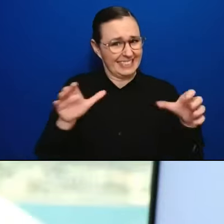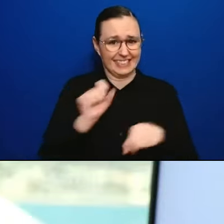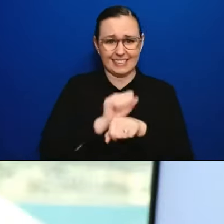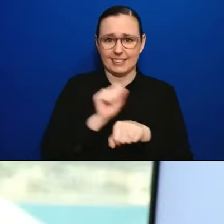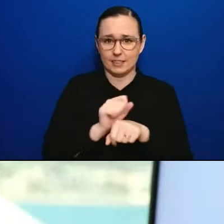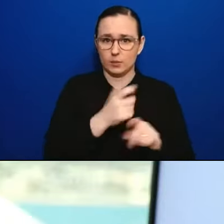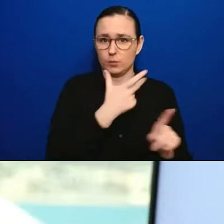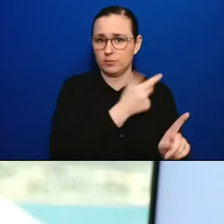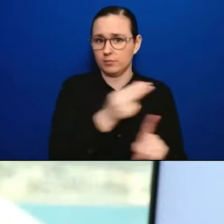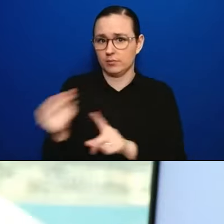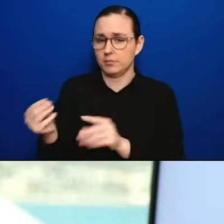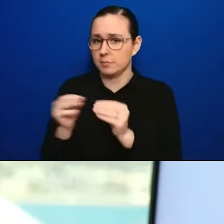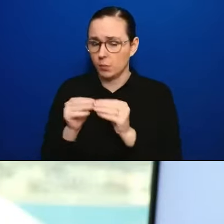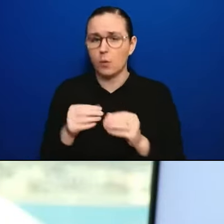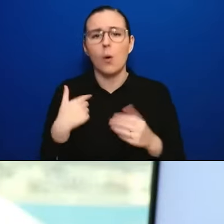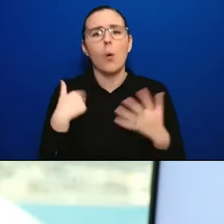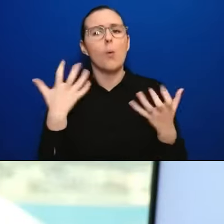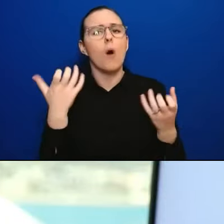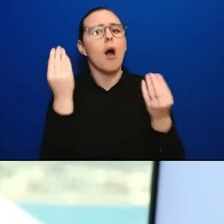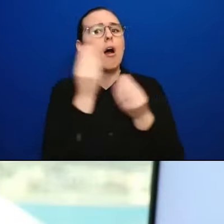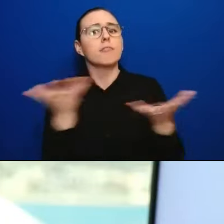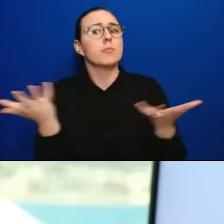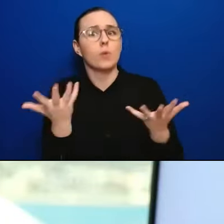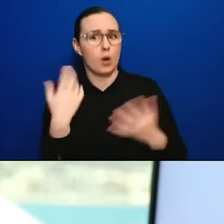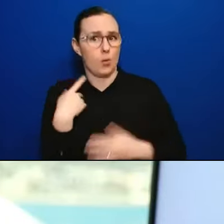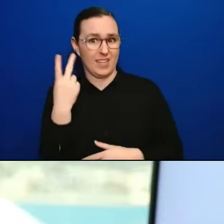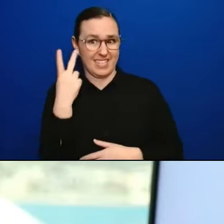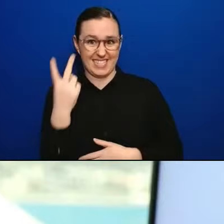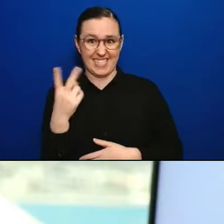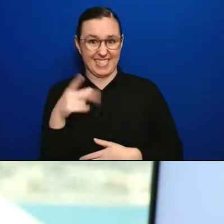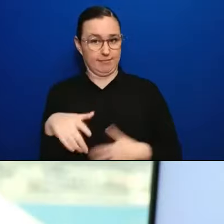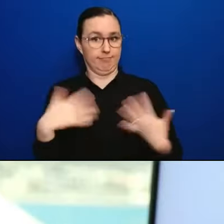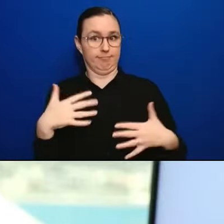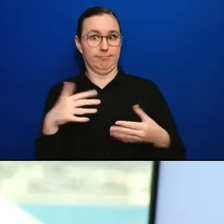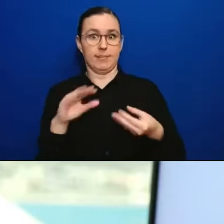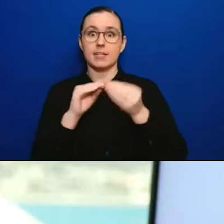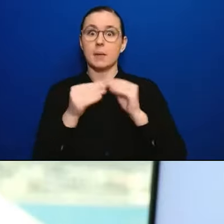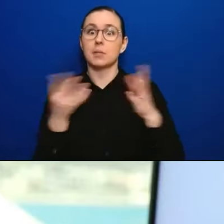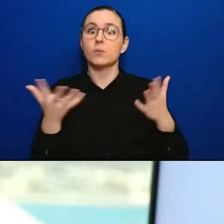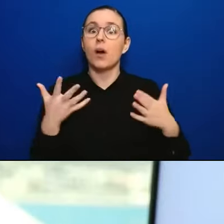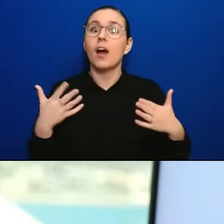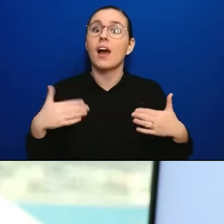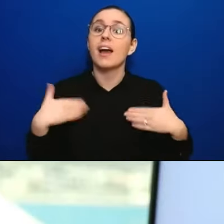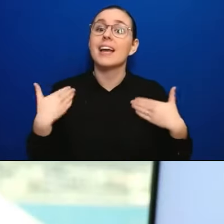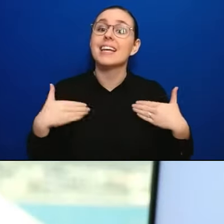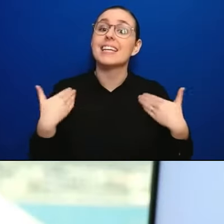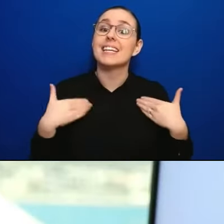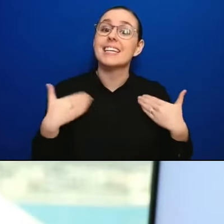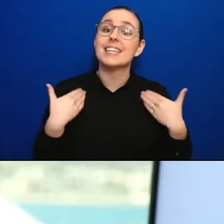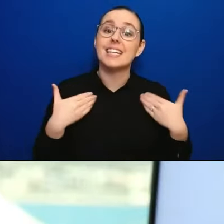is in this recent period an extraordinary effort. I might add in addition to that